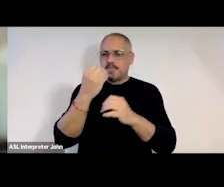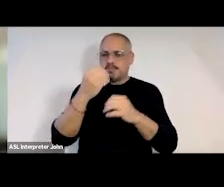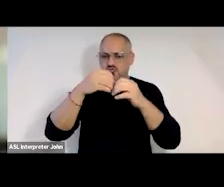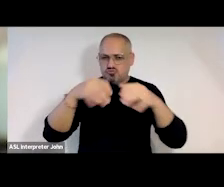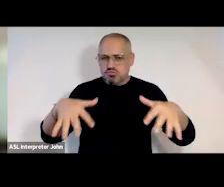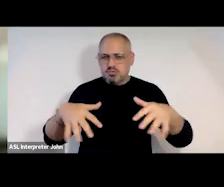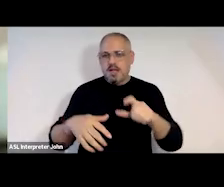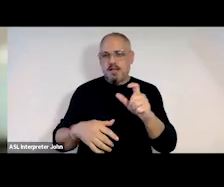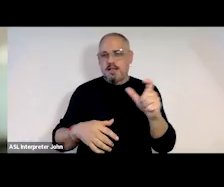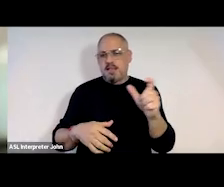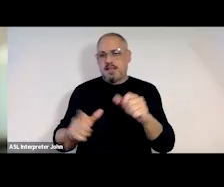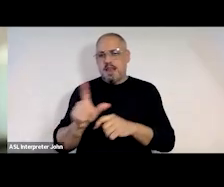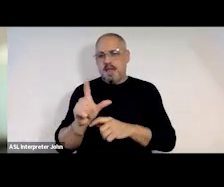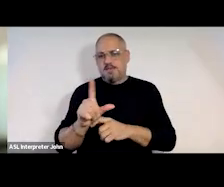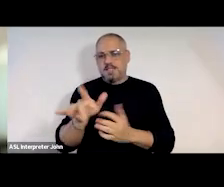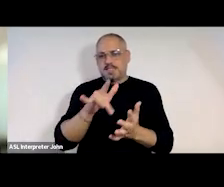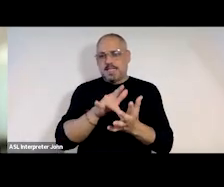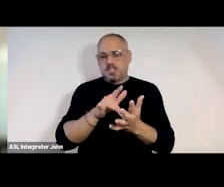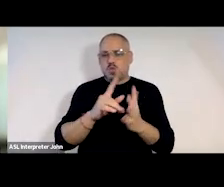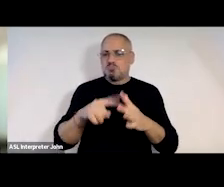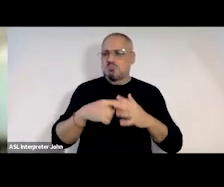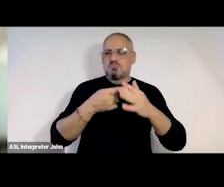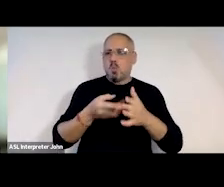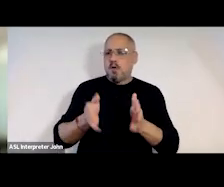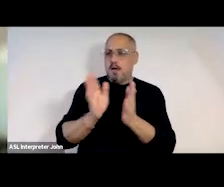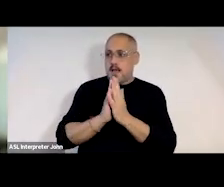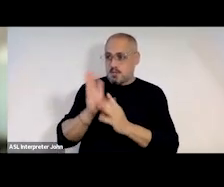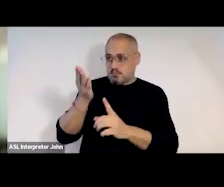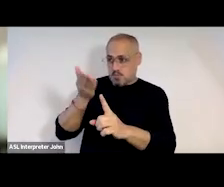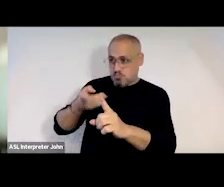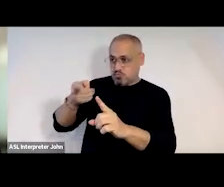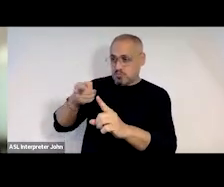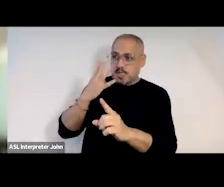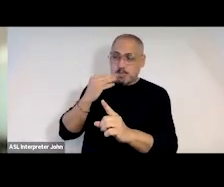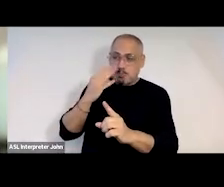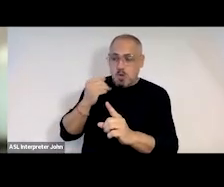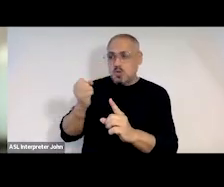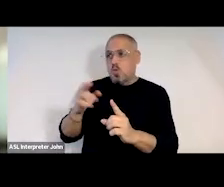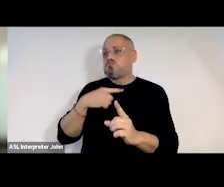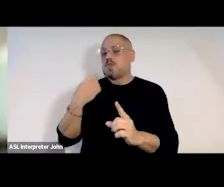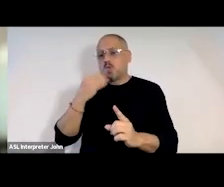and in the center of the page. It starts off by just asking, is the individual experiencing or at risk of homelessness?